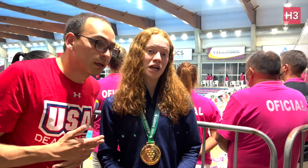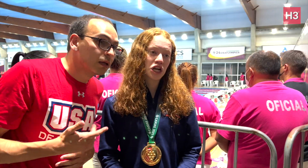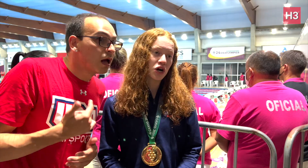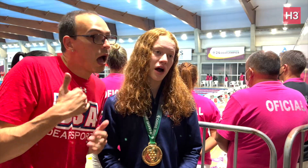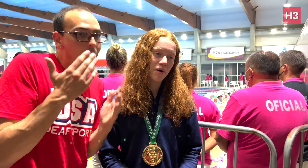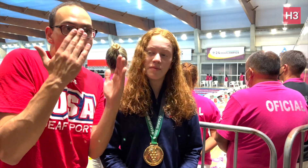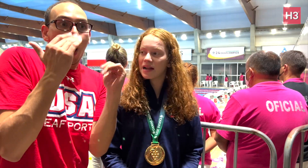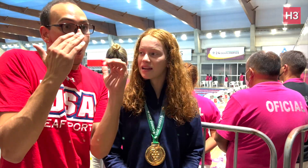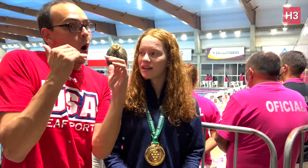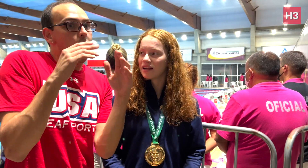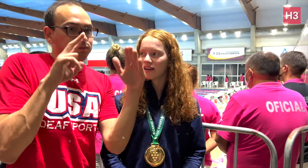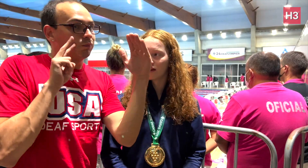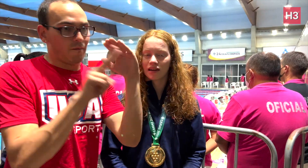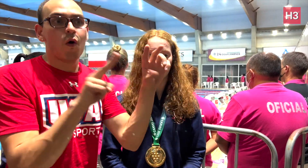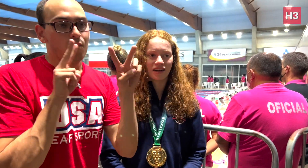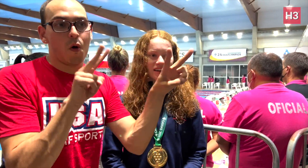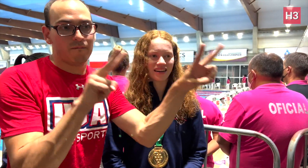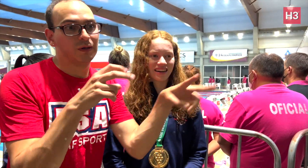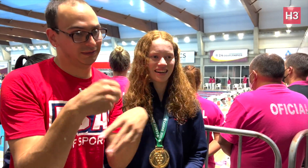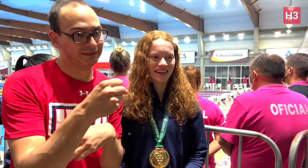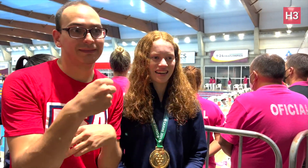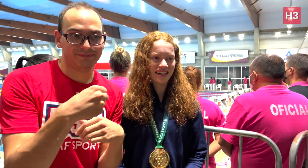Yes, I do definitely look forward to that day.